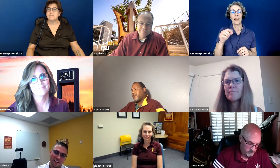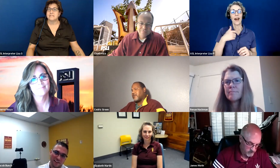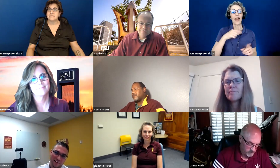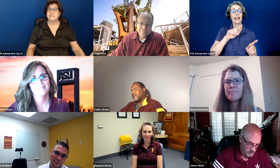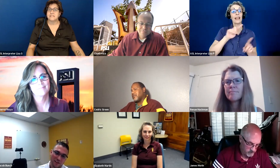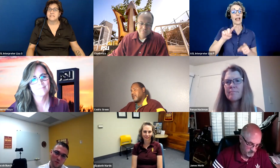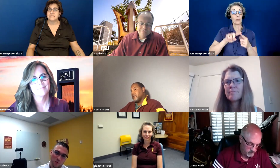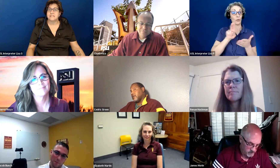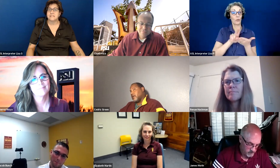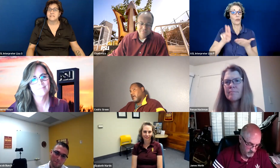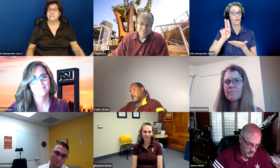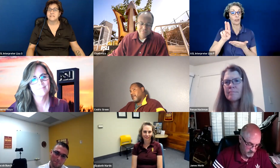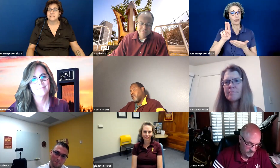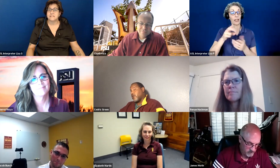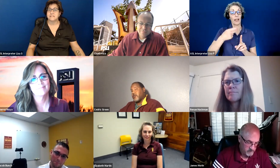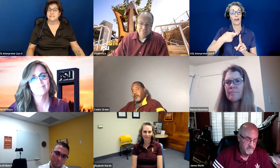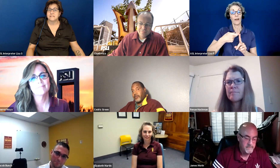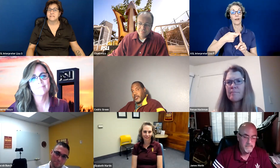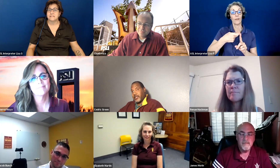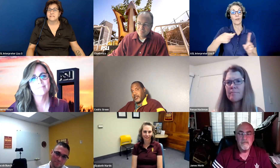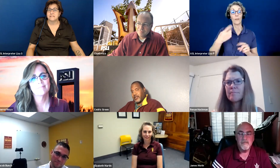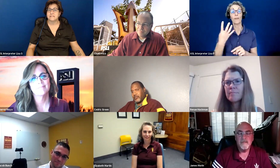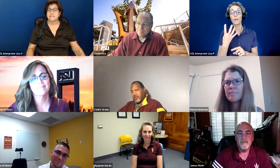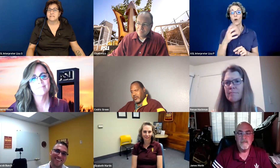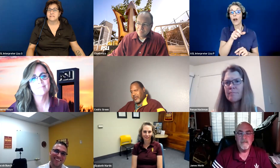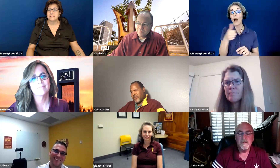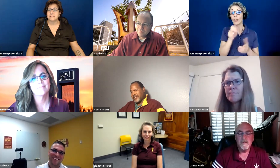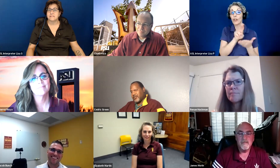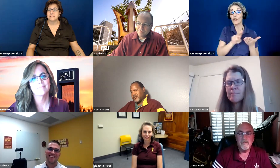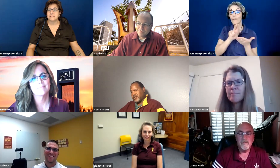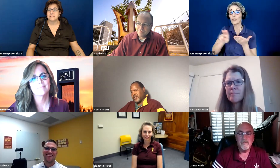from four other universities in pursuing my bachelors